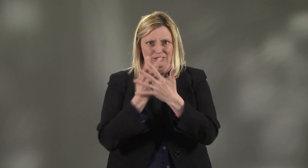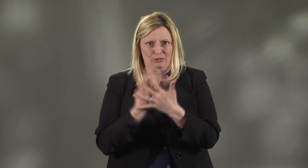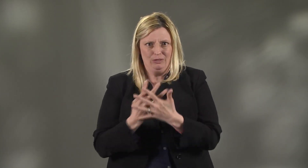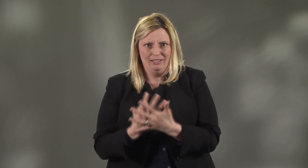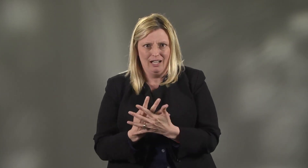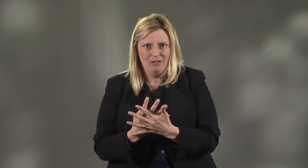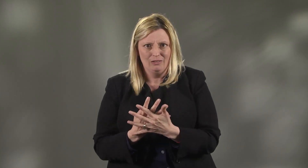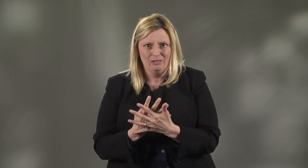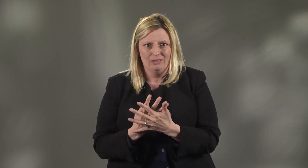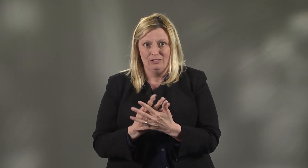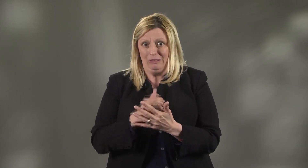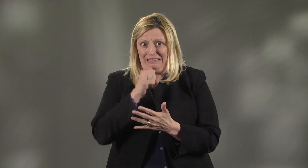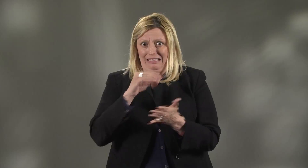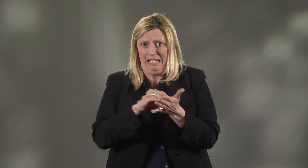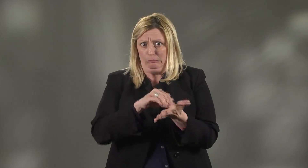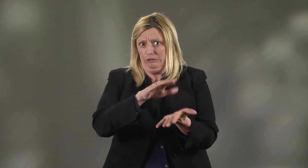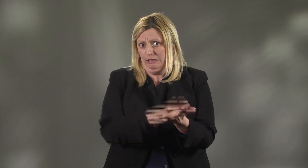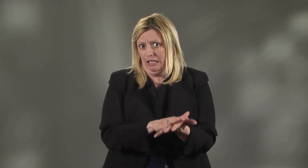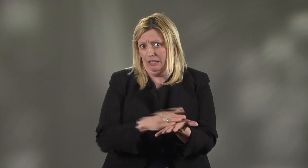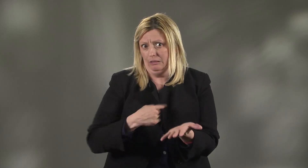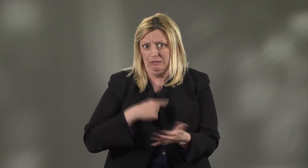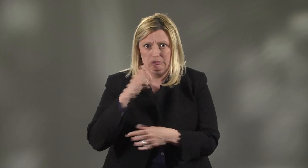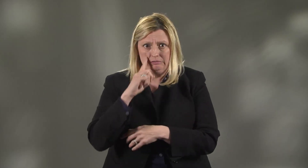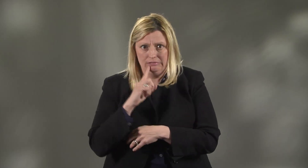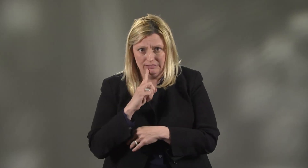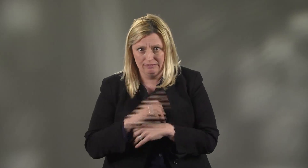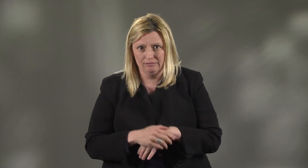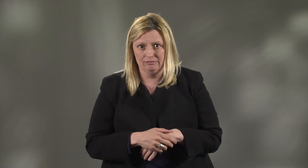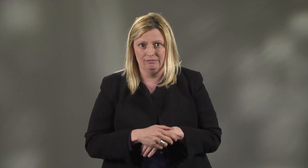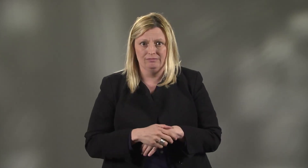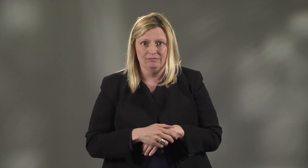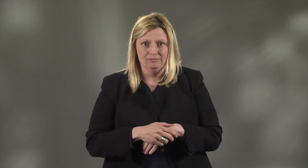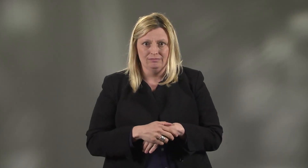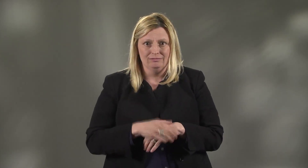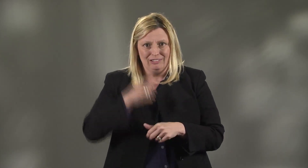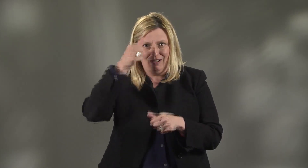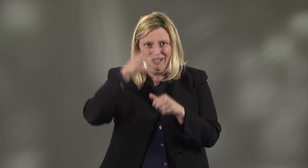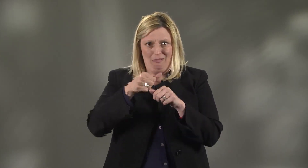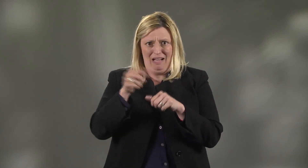I was afraid of being screened out, so I did not indicate that I was deaf on my application.